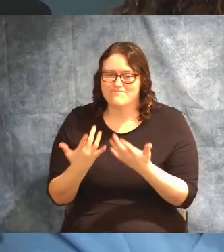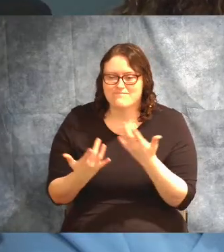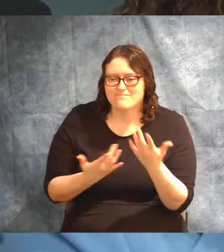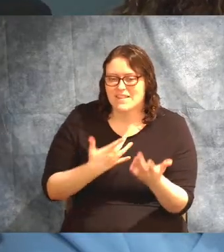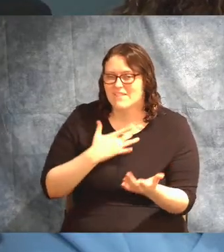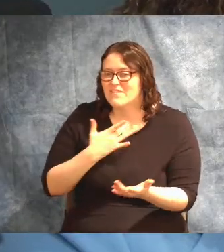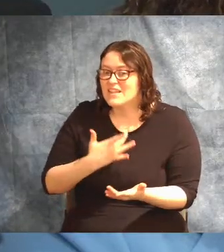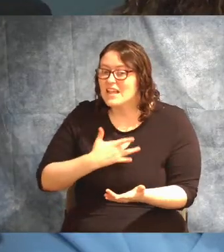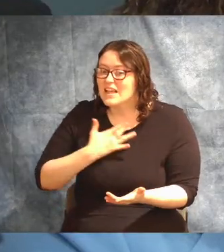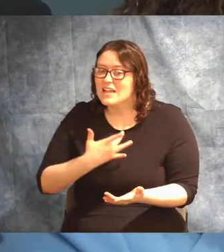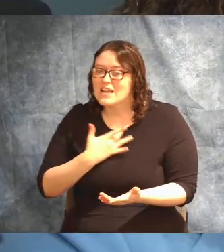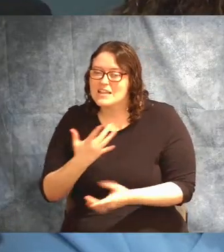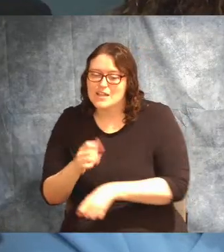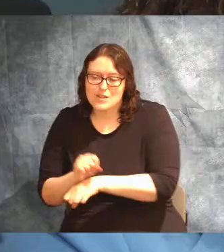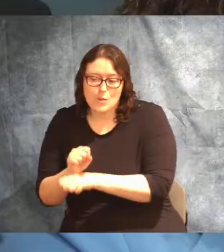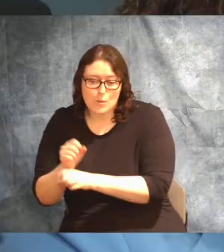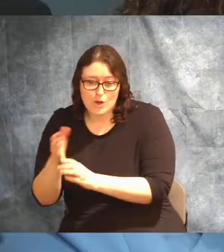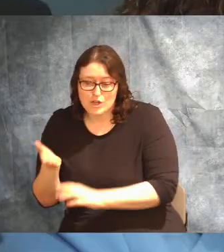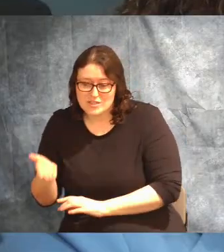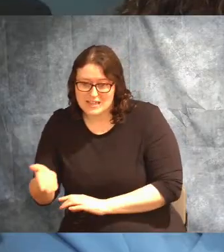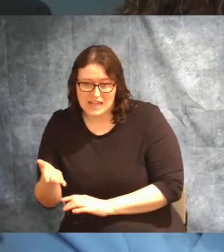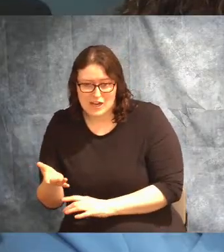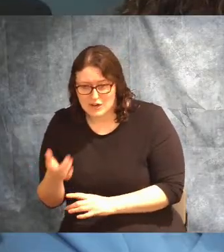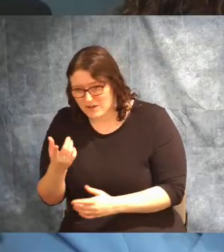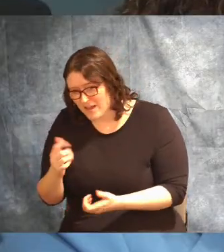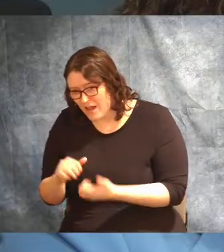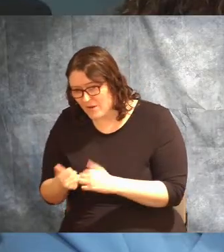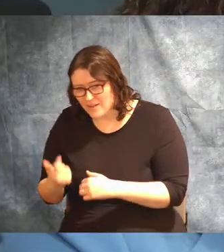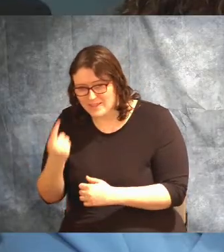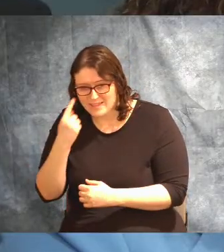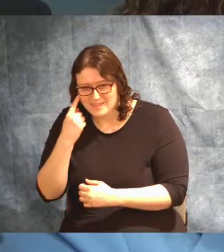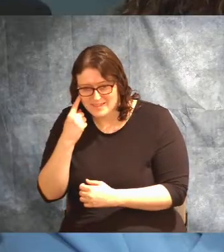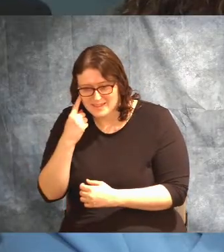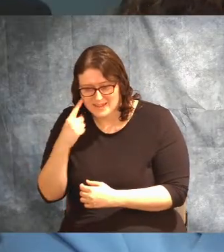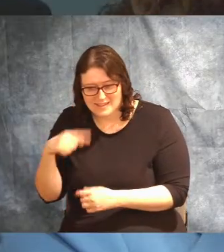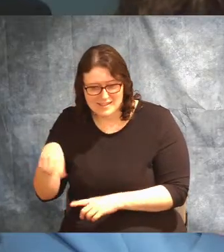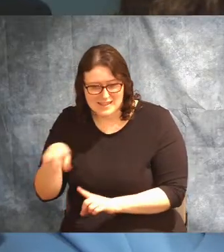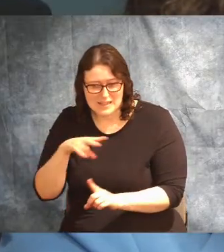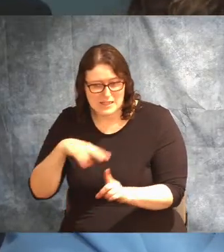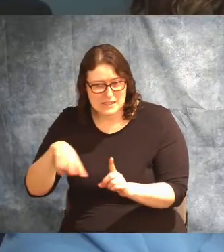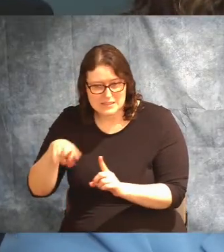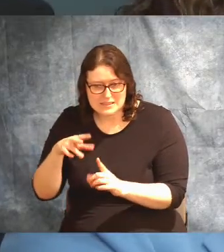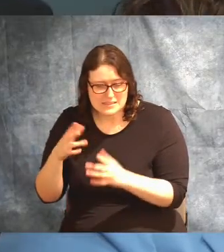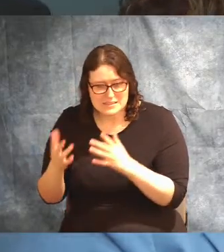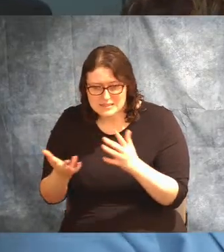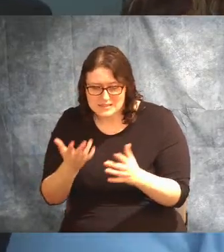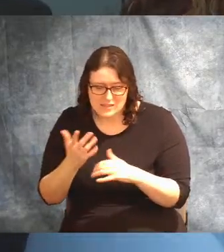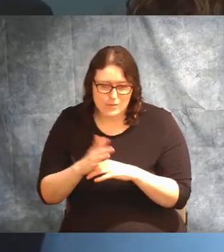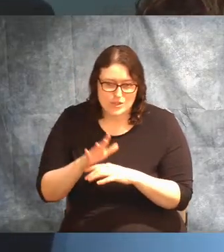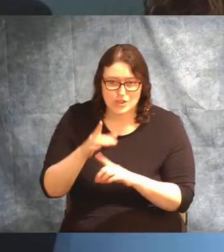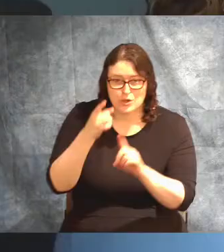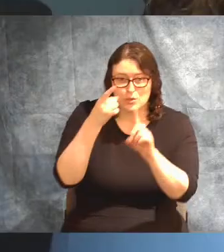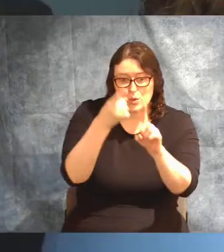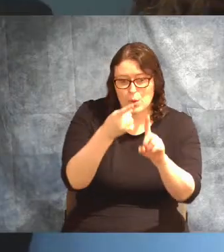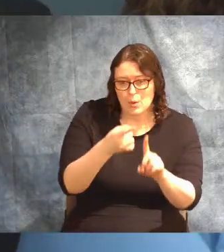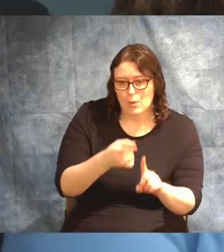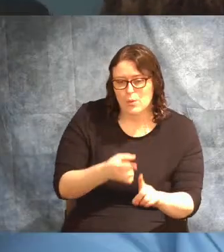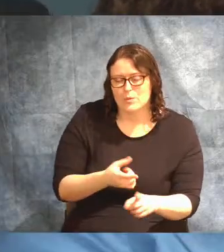What's the employees tone? What's the target? What's the initiatives? What direction before